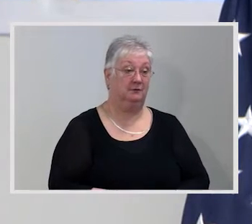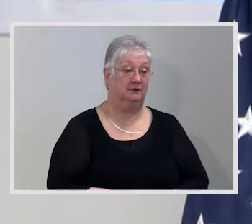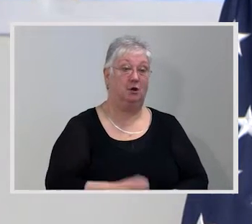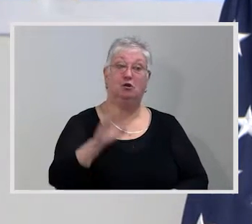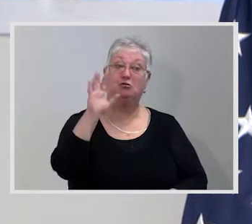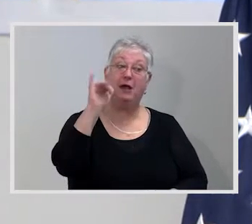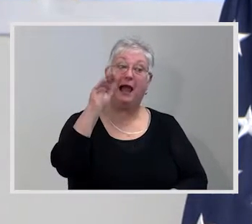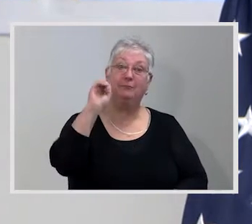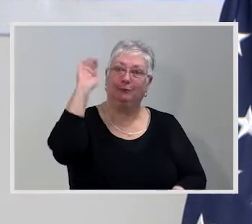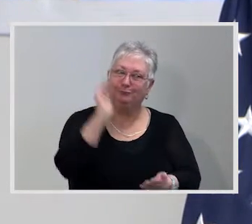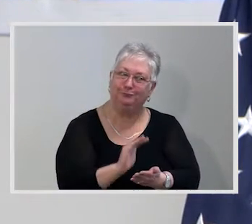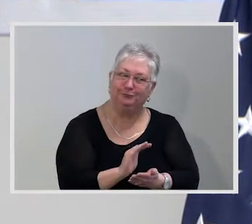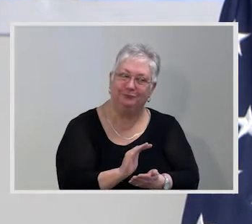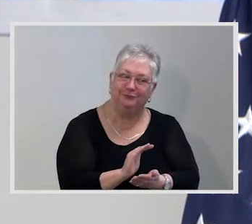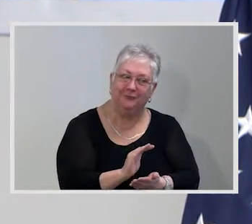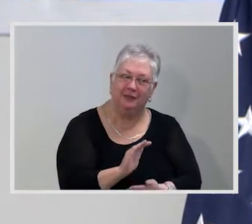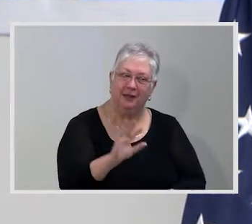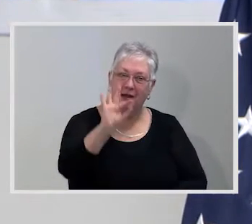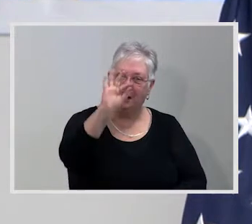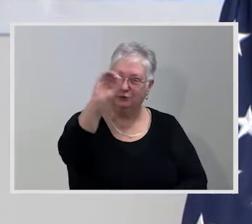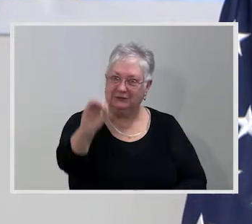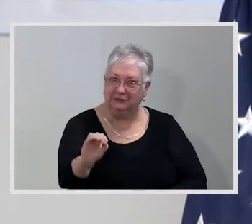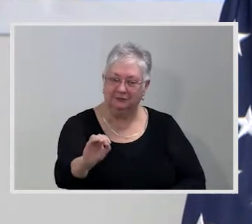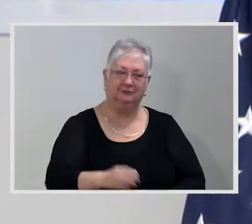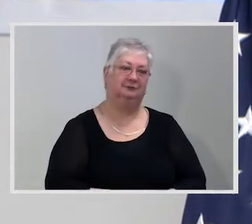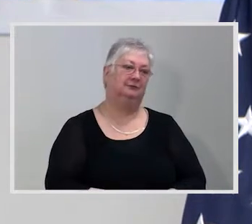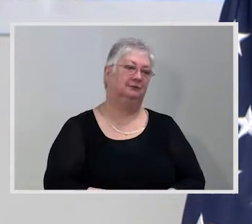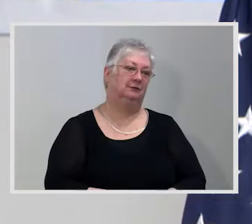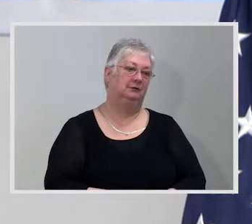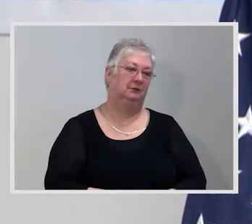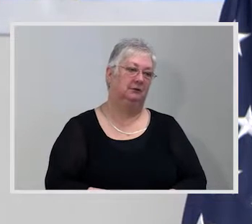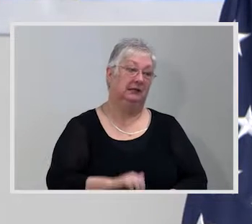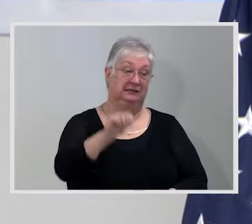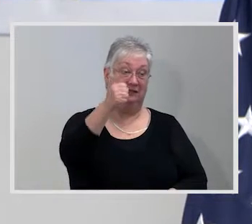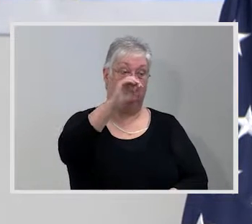DECREASE IN VIOLENT CRIME CITYWIDE WITH A 17% REDUCTION IN